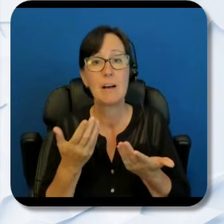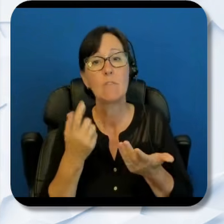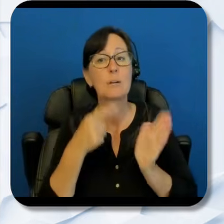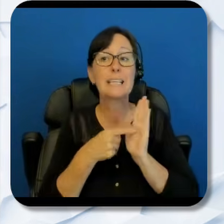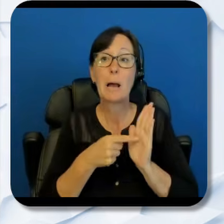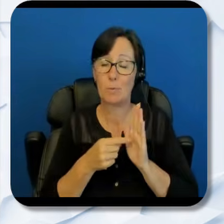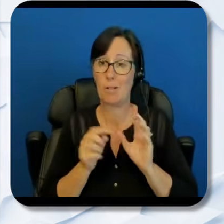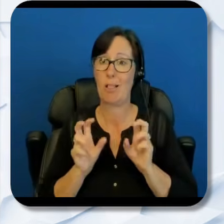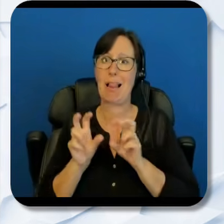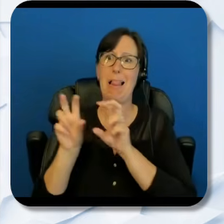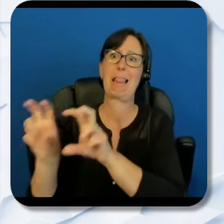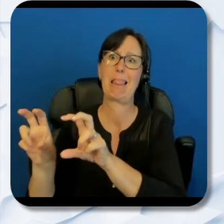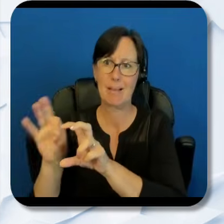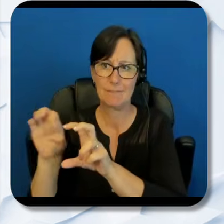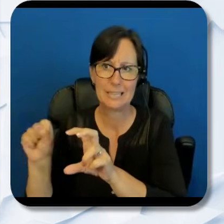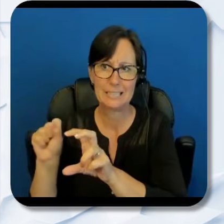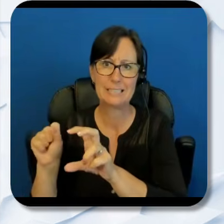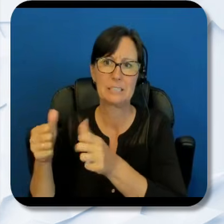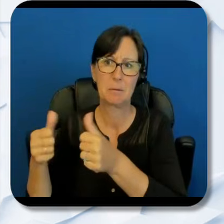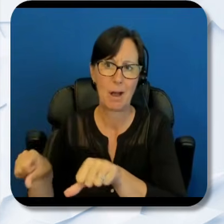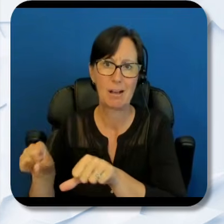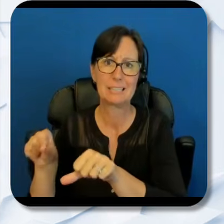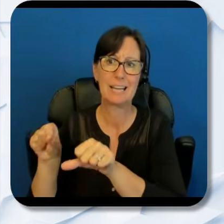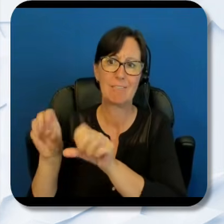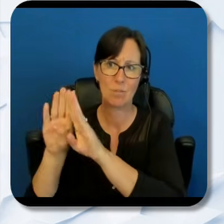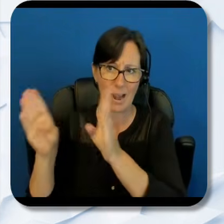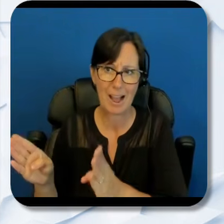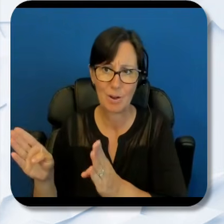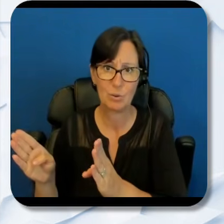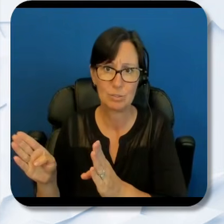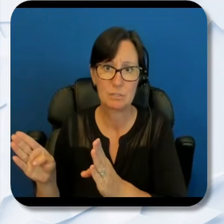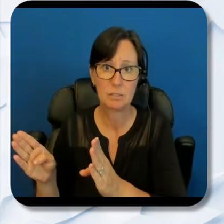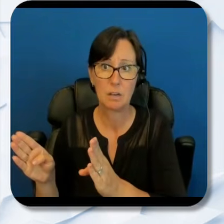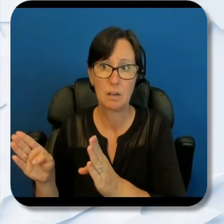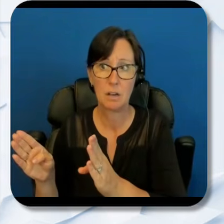housing deposits and fees that come in often well before they receive their financial aid.